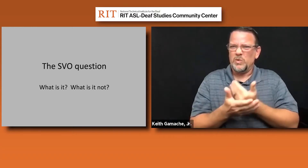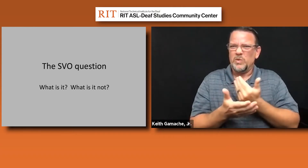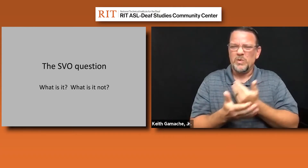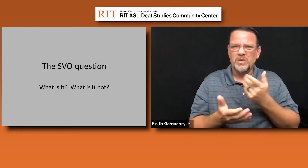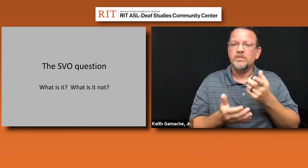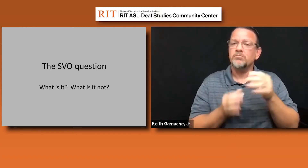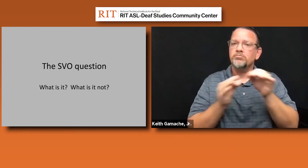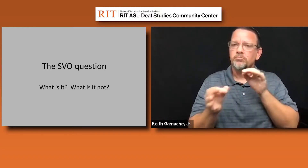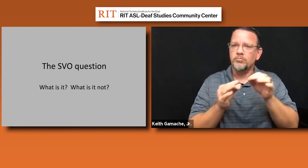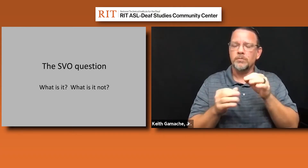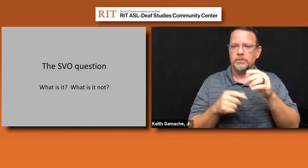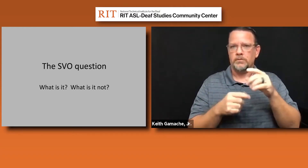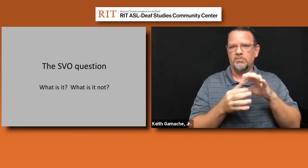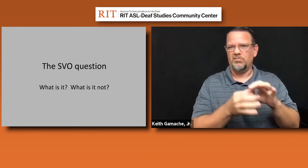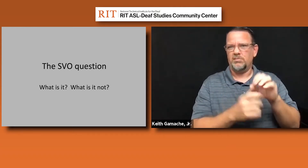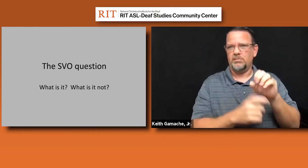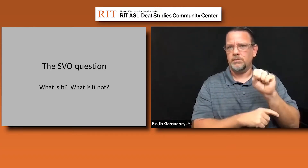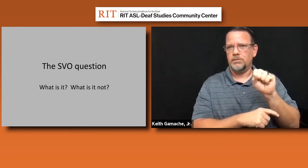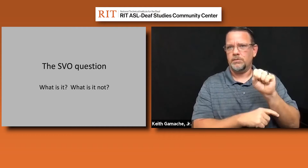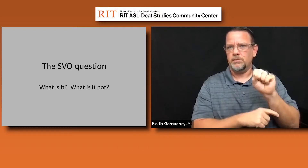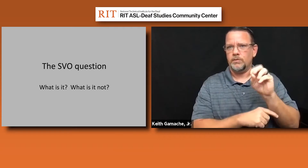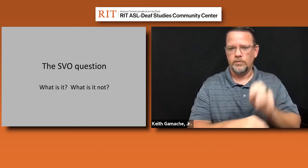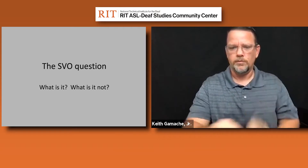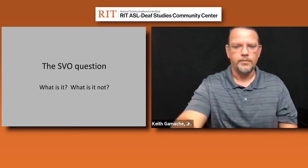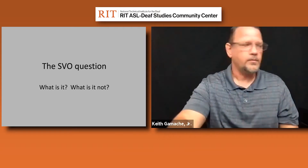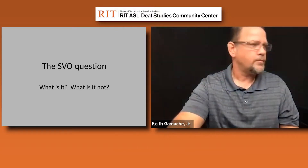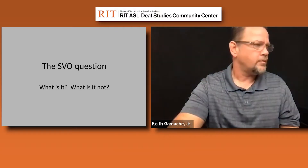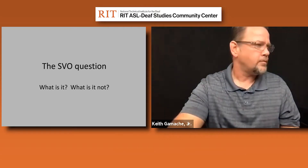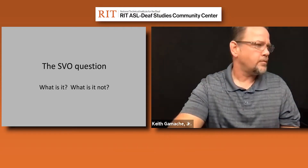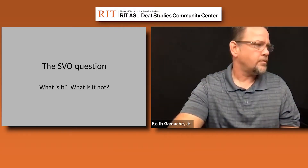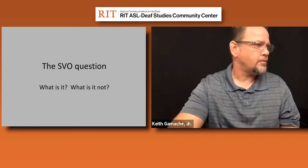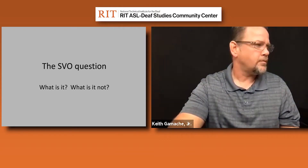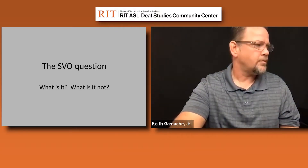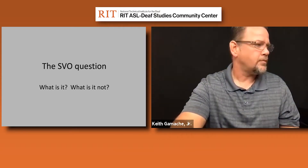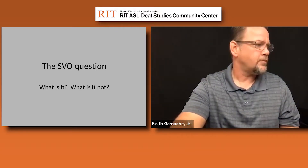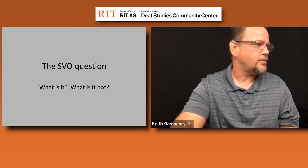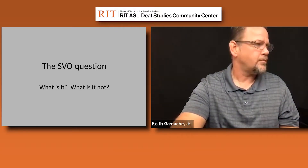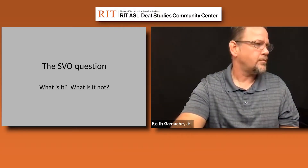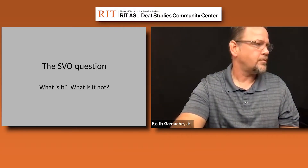They just did this this year, and it has to do with subject- verb-object order.